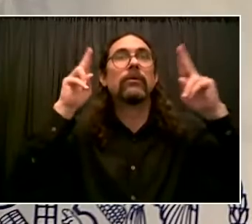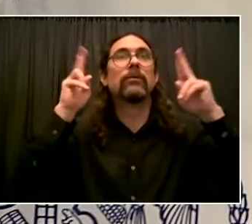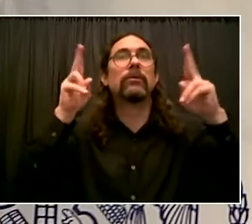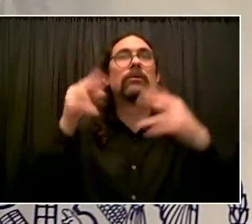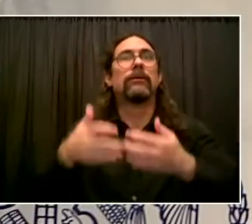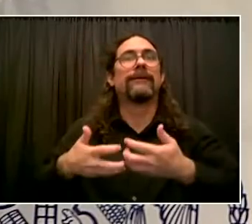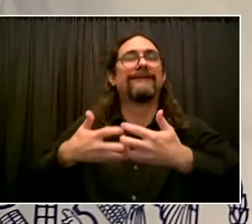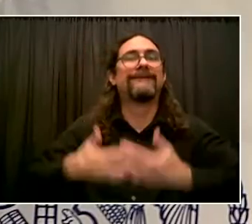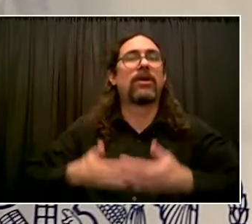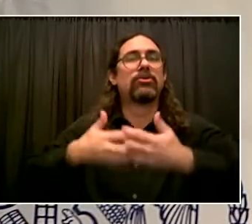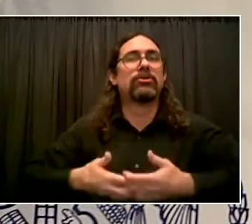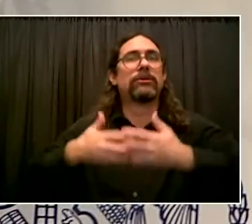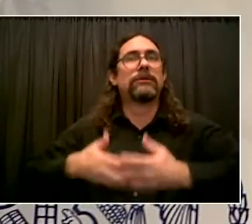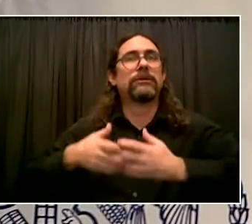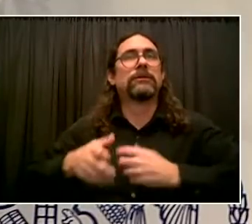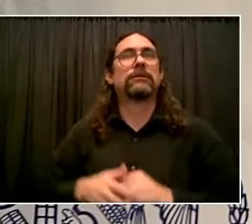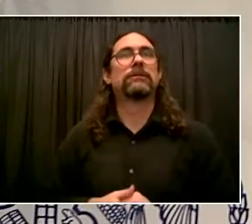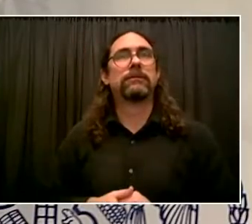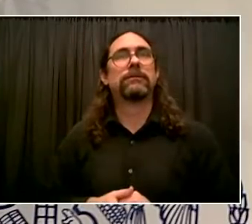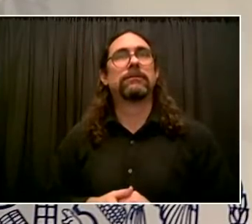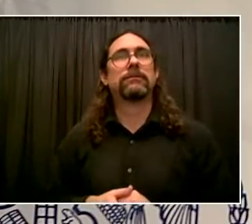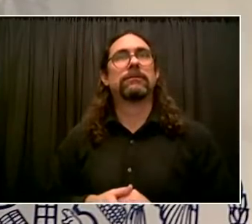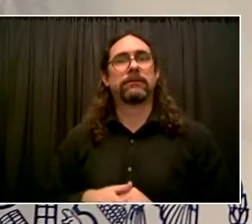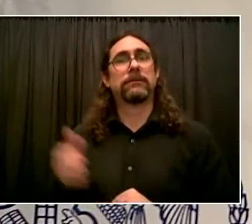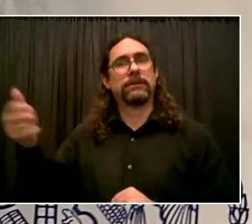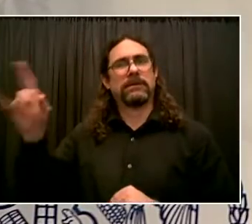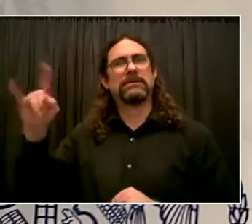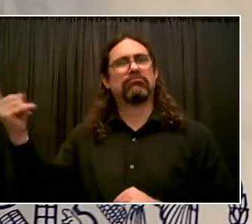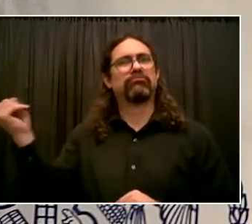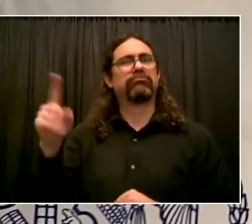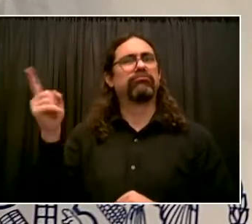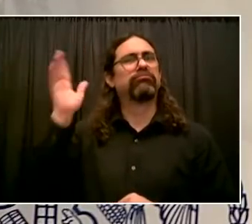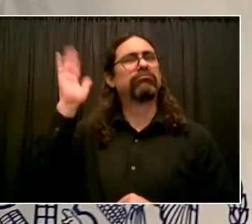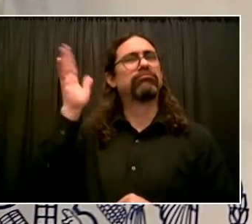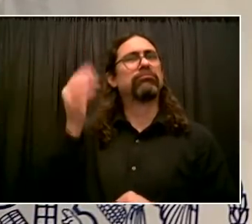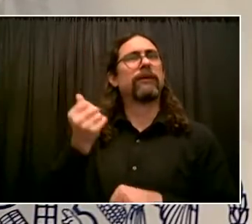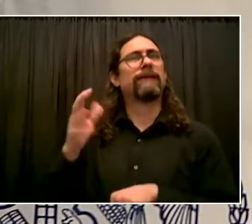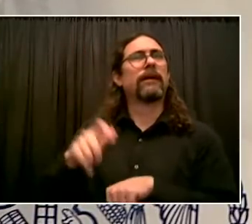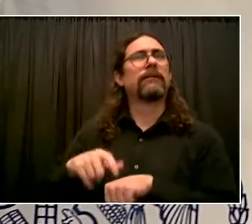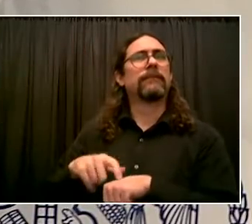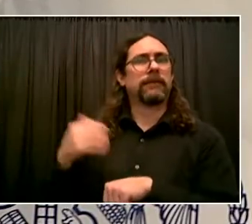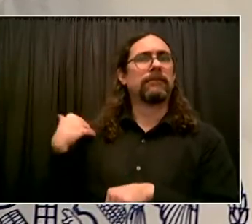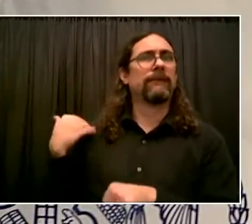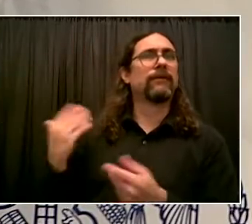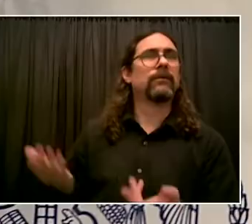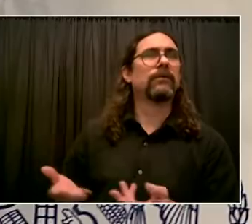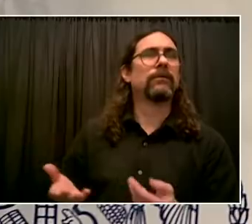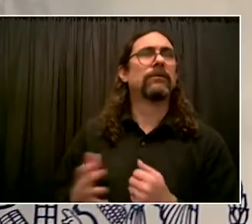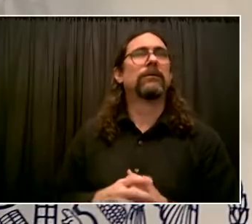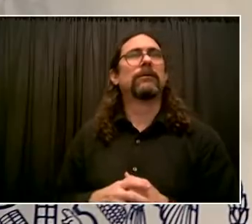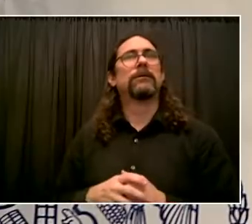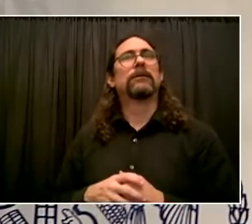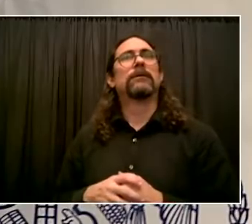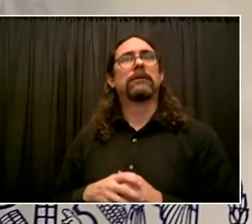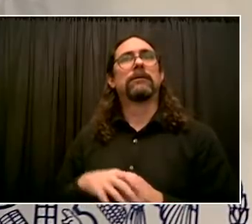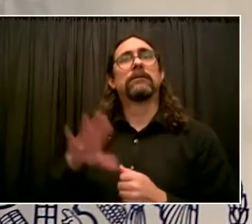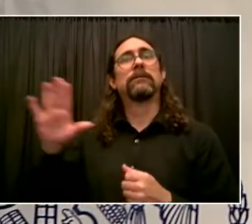BEFORE, AS OF TODAY HUNDRED PERCENT OF ISH STAFF ARE FULLY